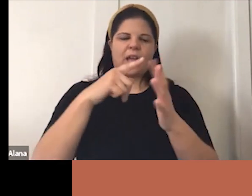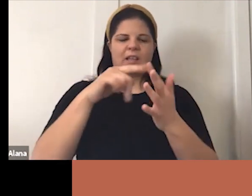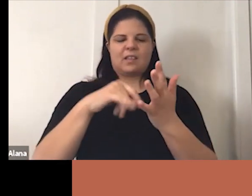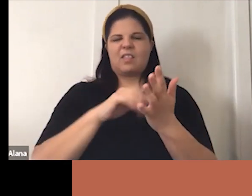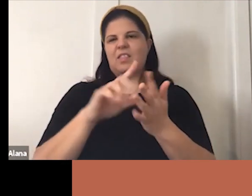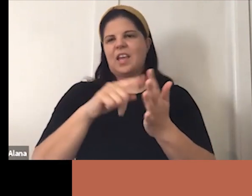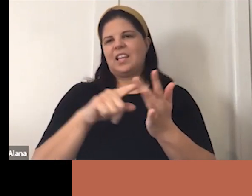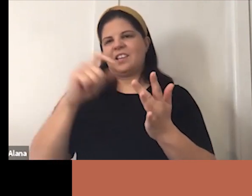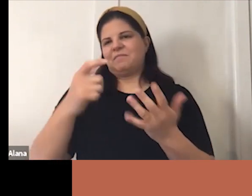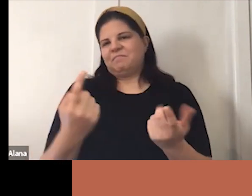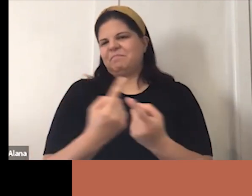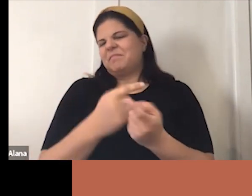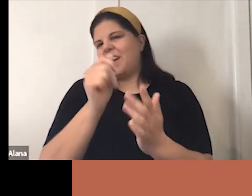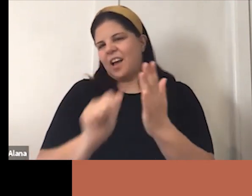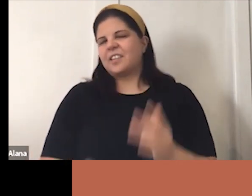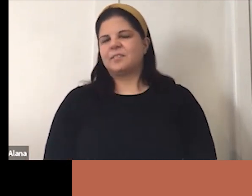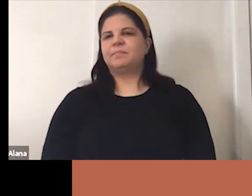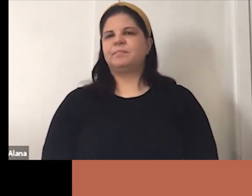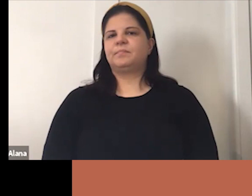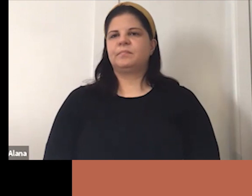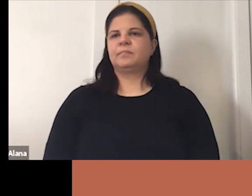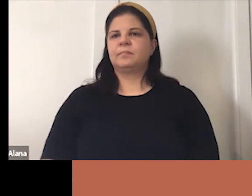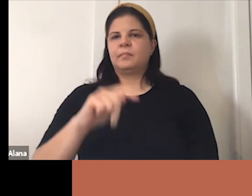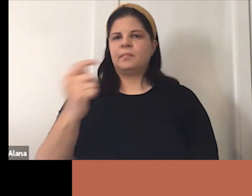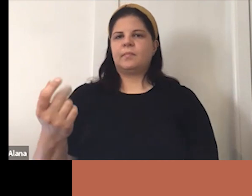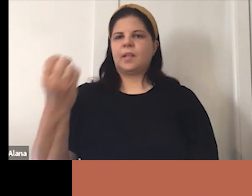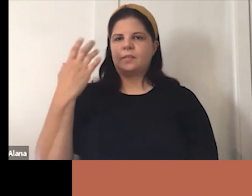So if I could have the next.